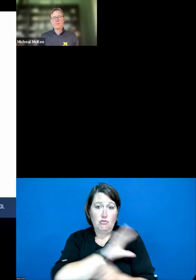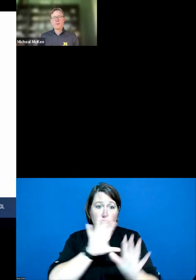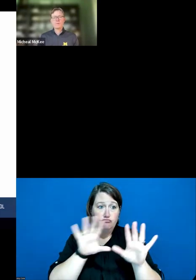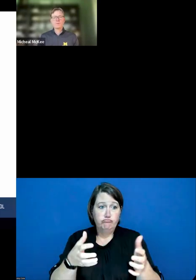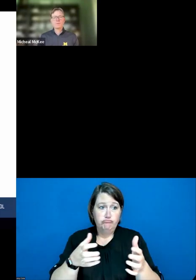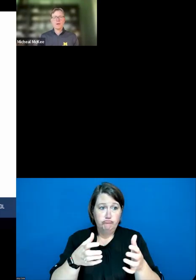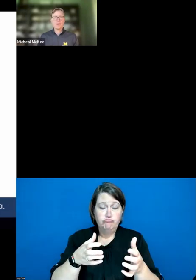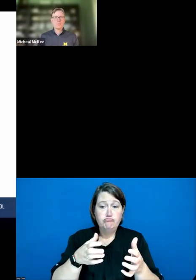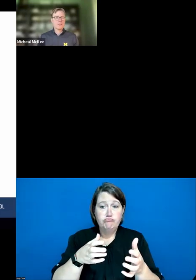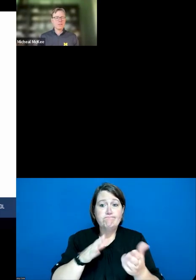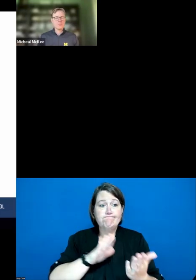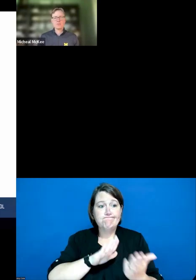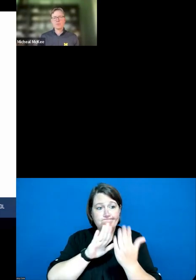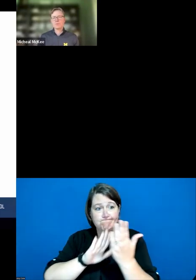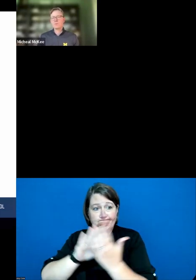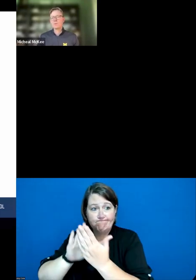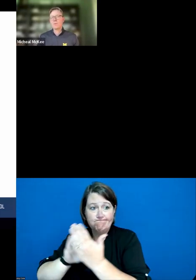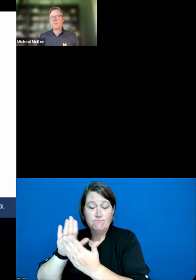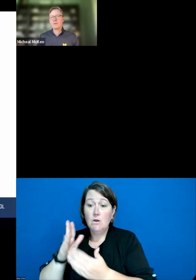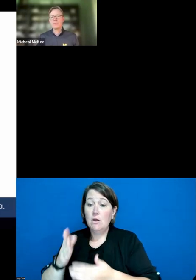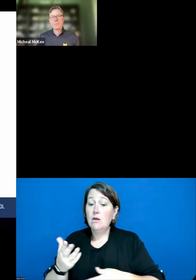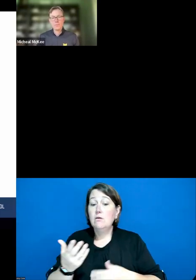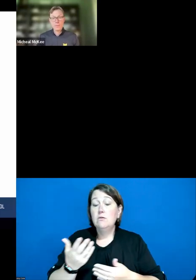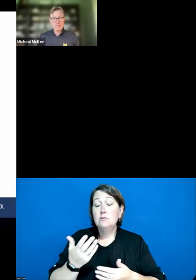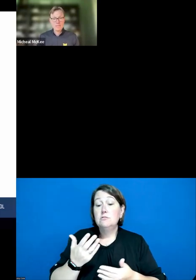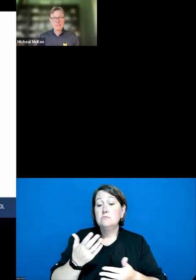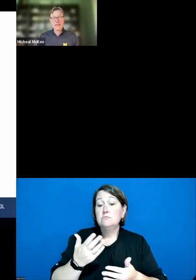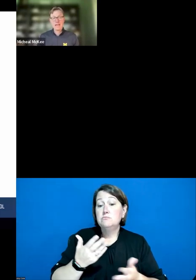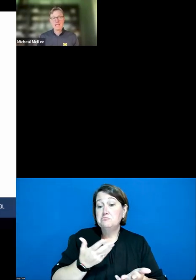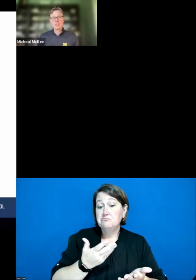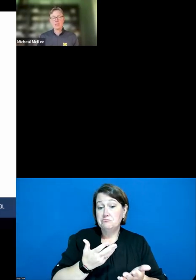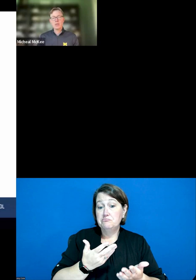those individuals who might be in reproductive age,